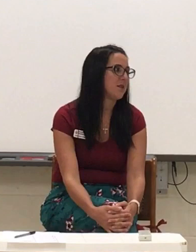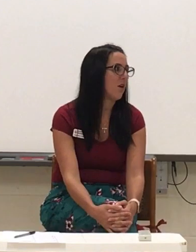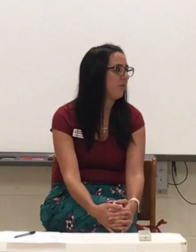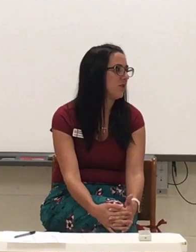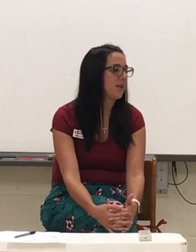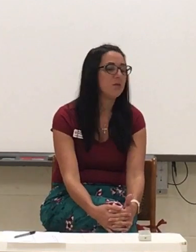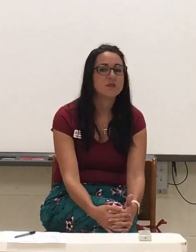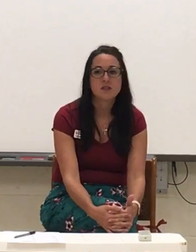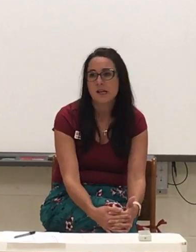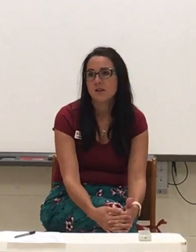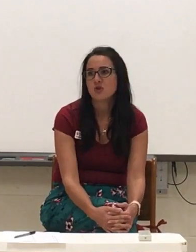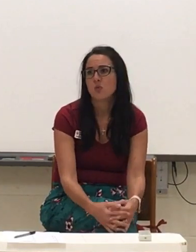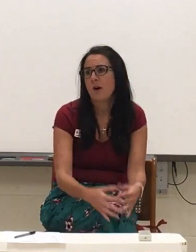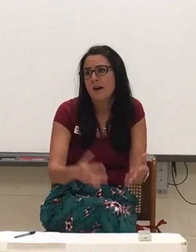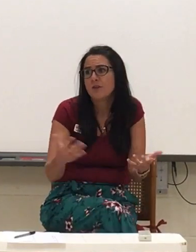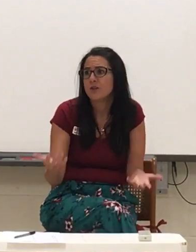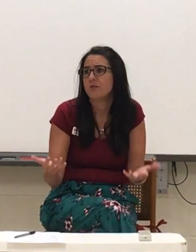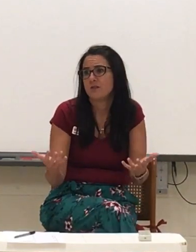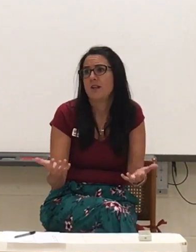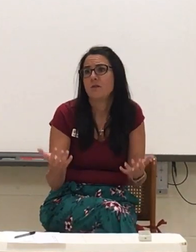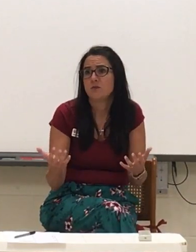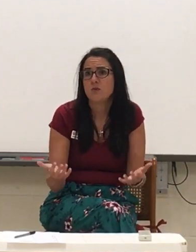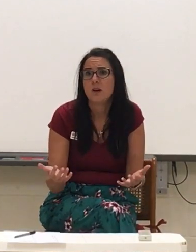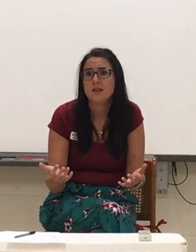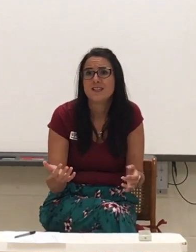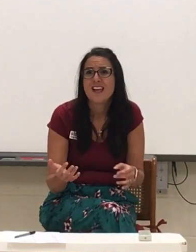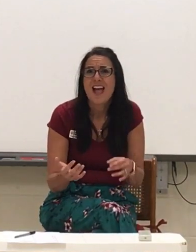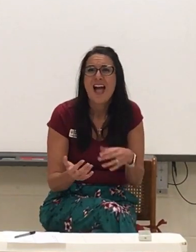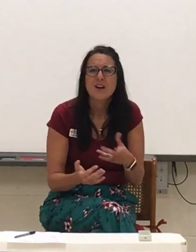our first line was in English or whatever your first language was how do